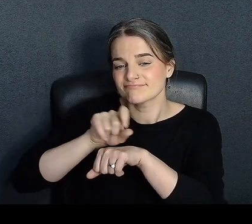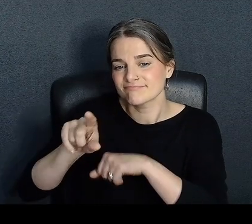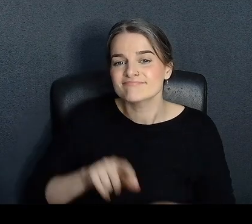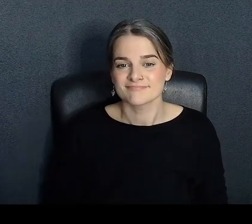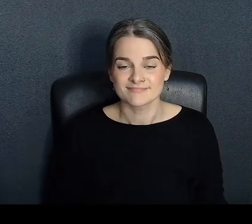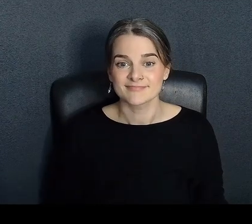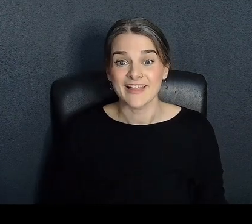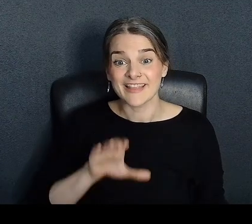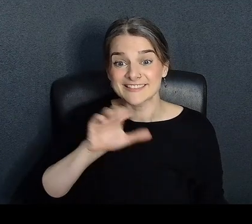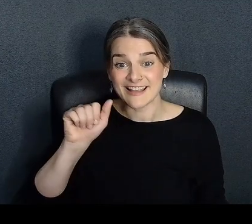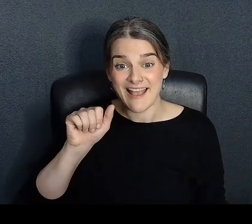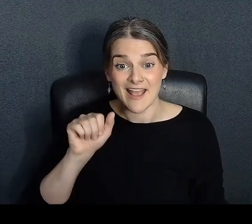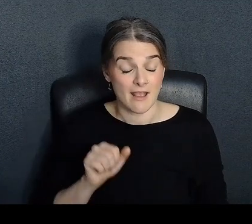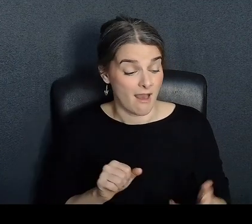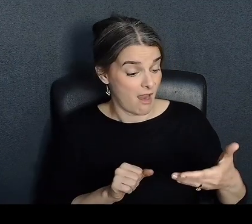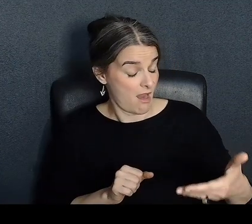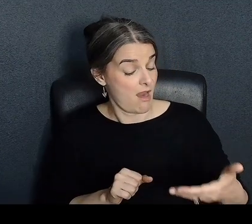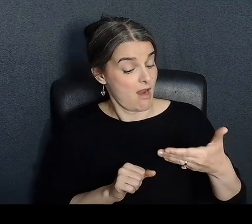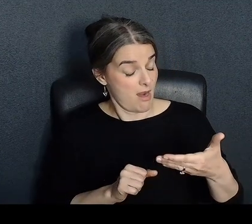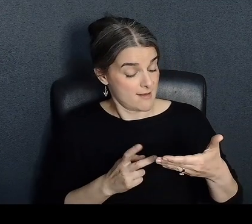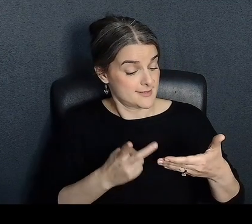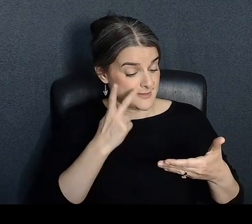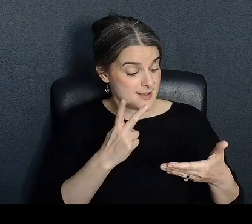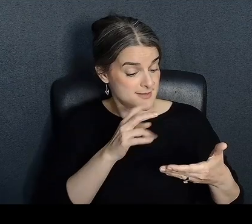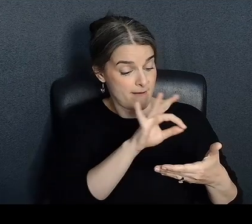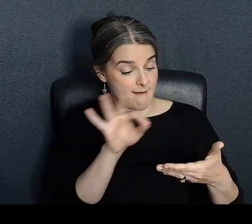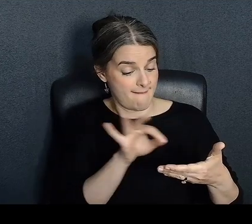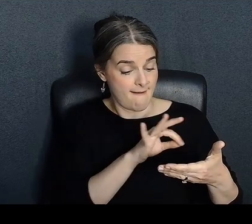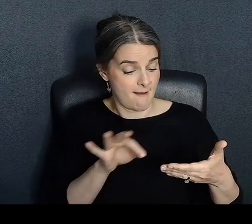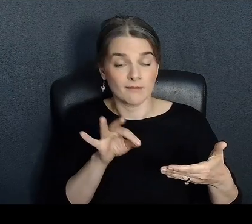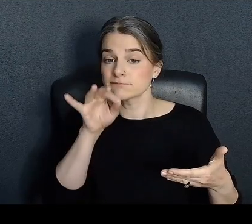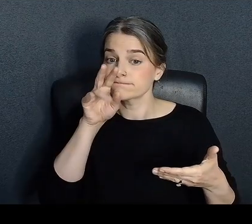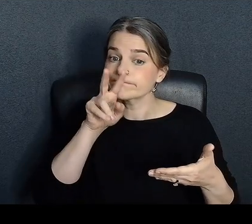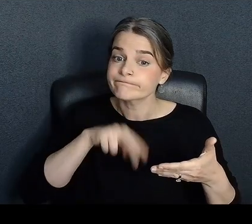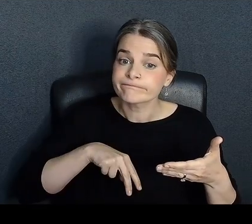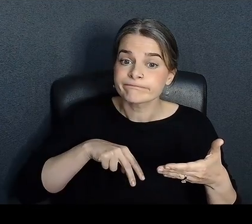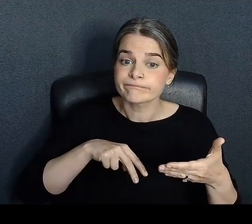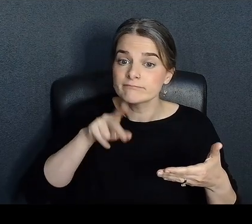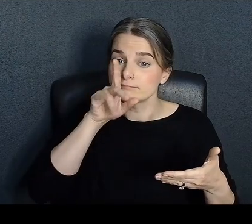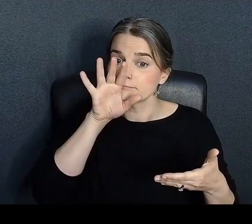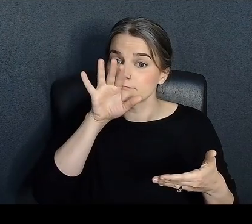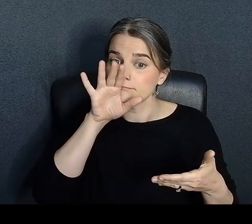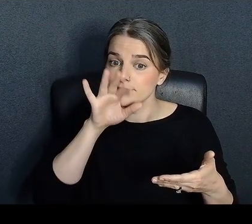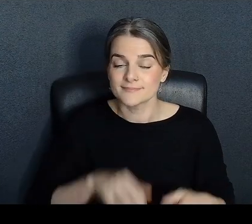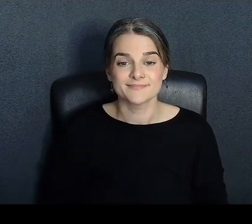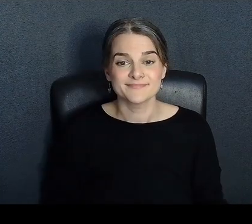out loud. Deafblind service allows people with combined vision and hearing